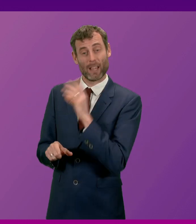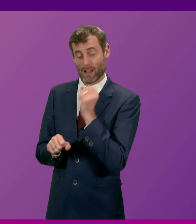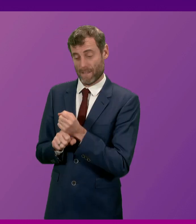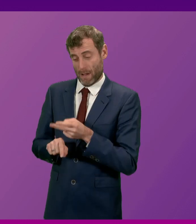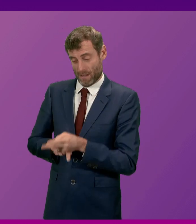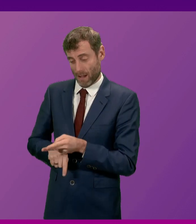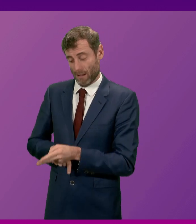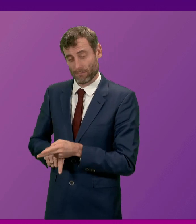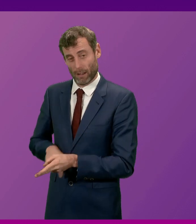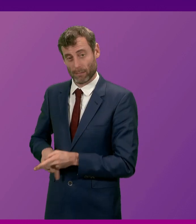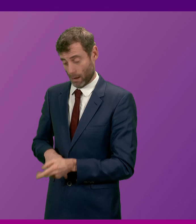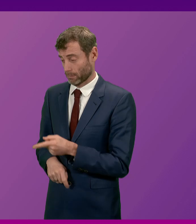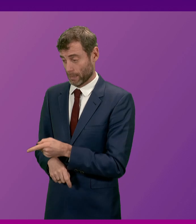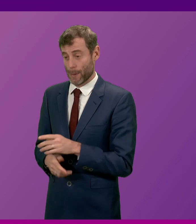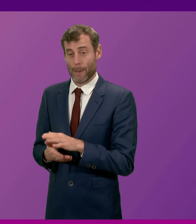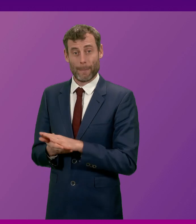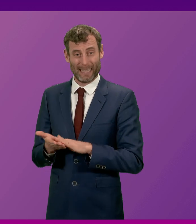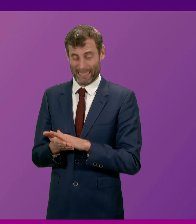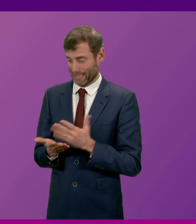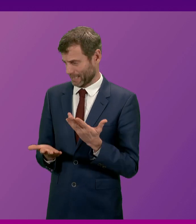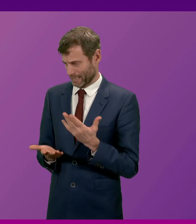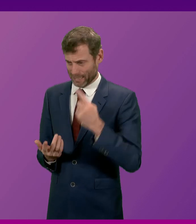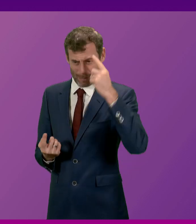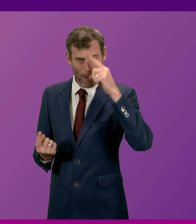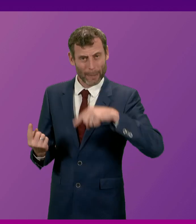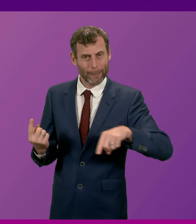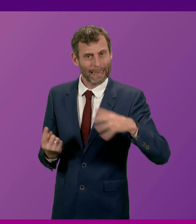and punitive welfare reforms and there are further plans to demonise disabled people